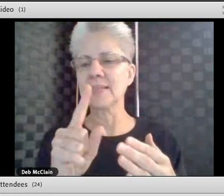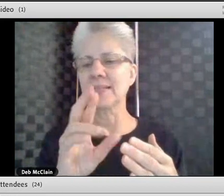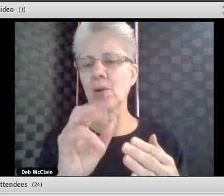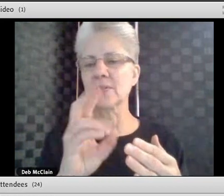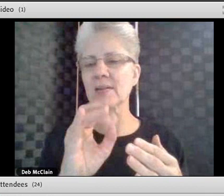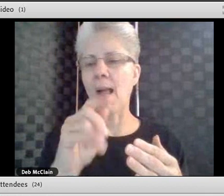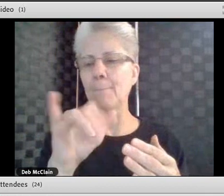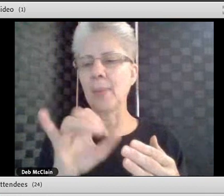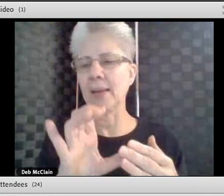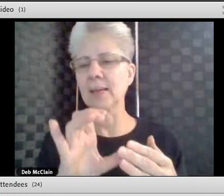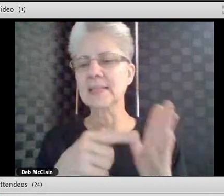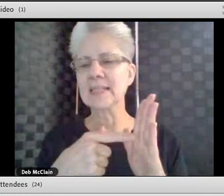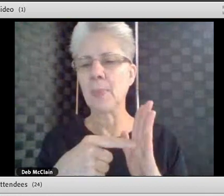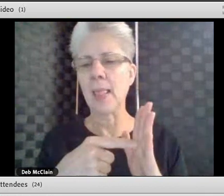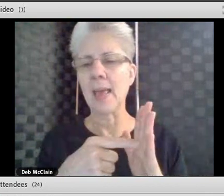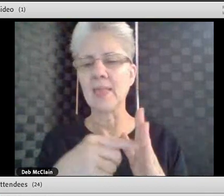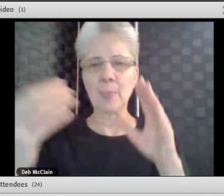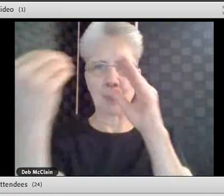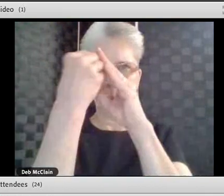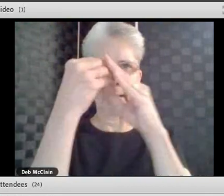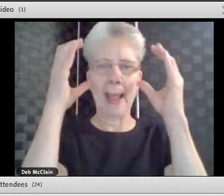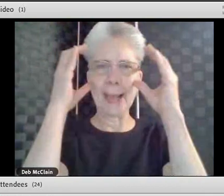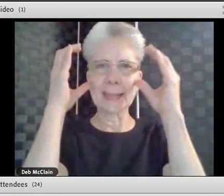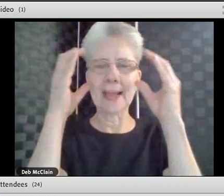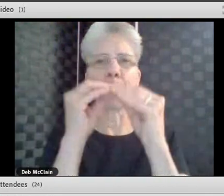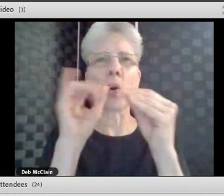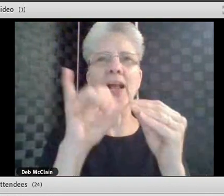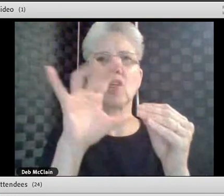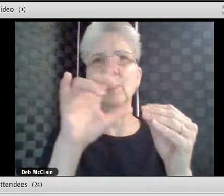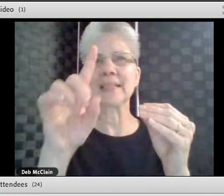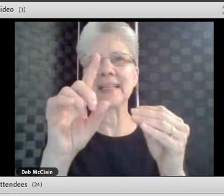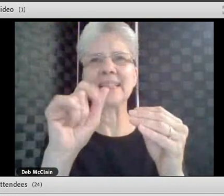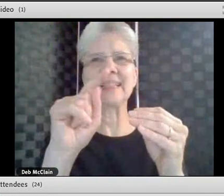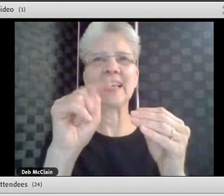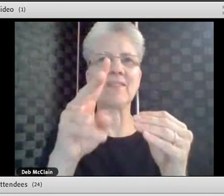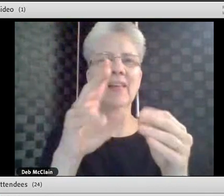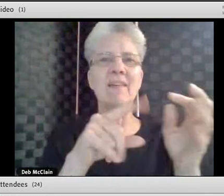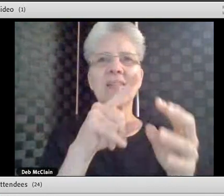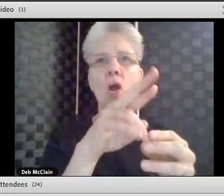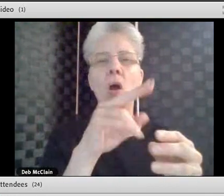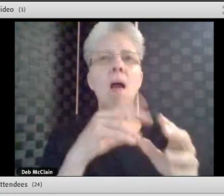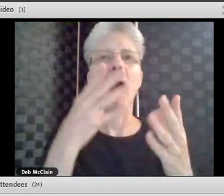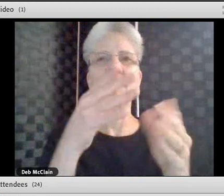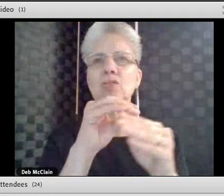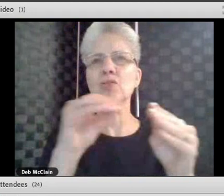is simply a stereoscopic display shoved into a headset. It's more similar to 3-D TV movies